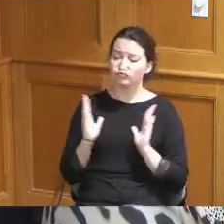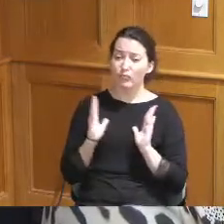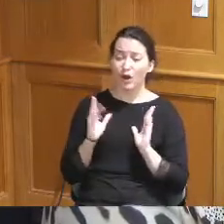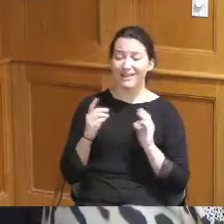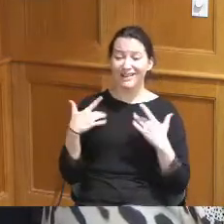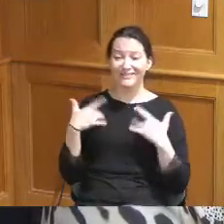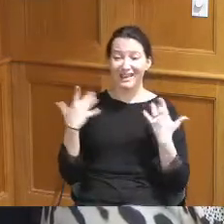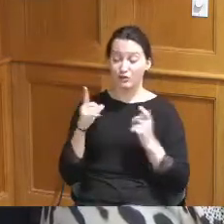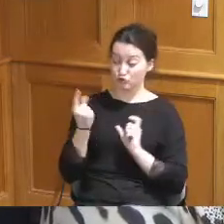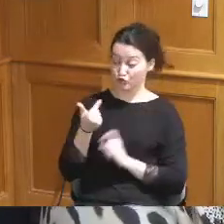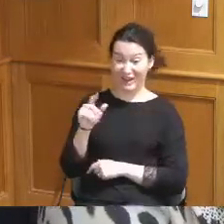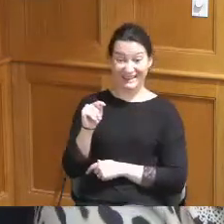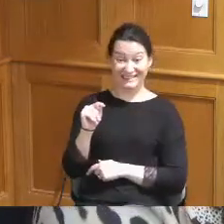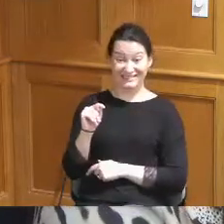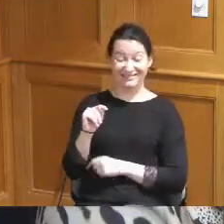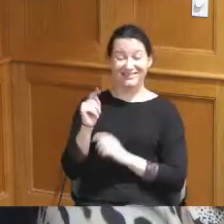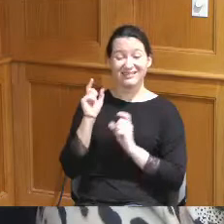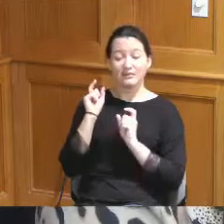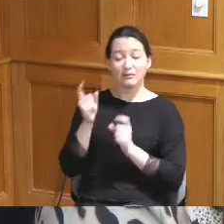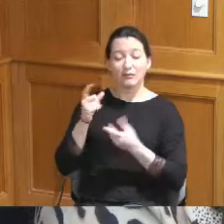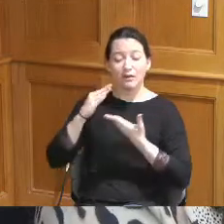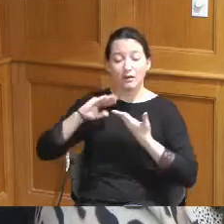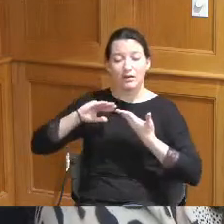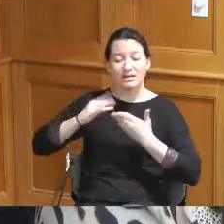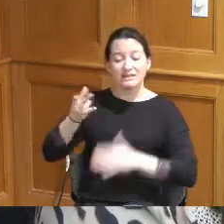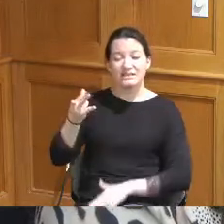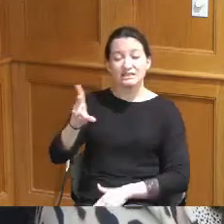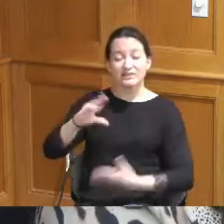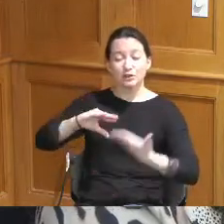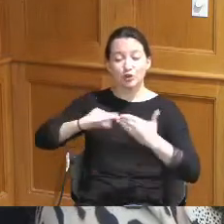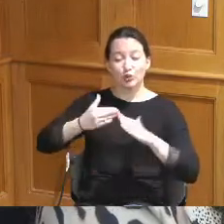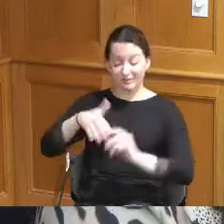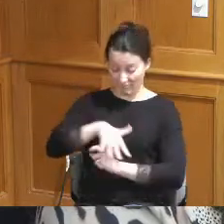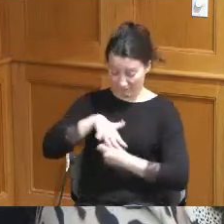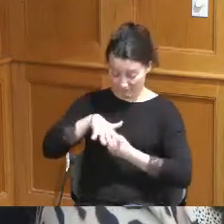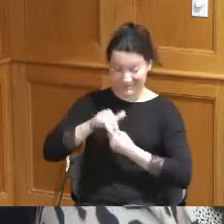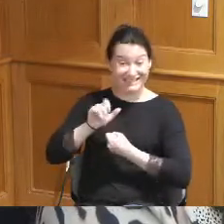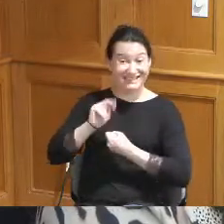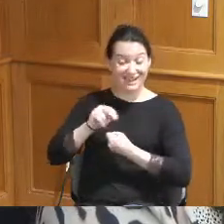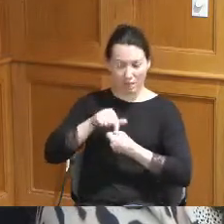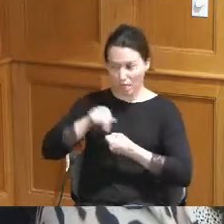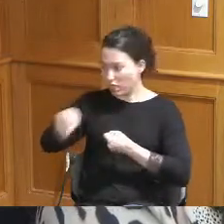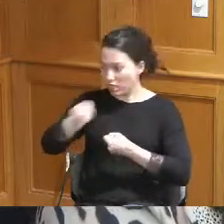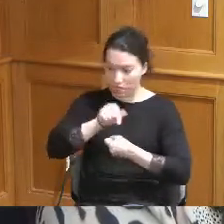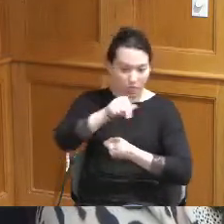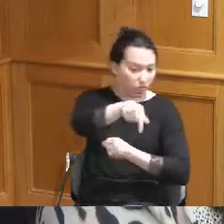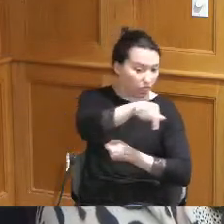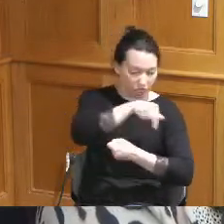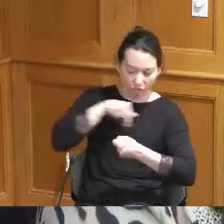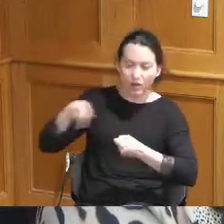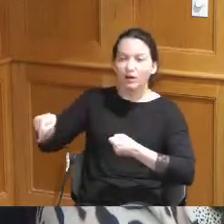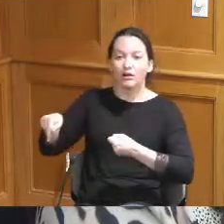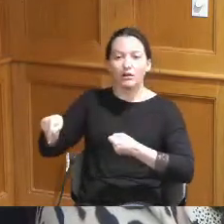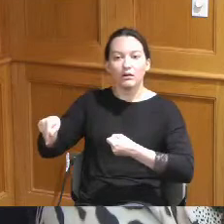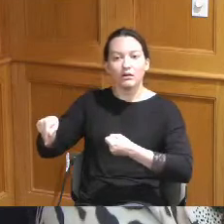we were able to help 17 communities outside of Cincinnati to yeah just to undergird their budget